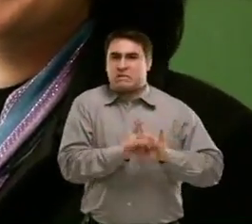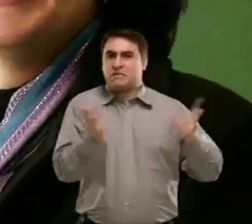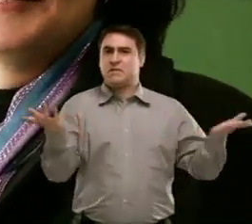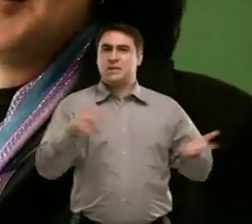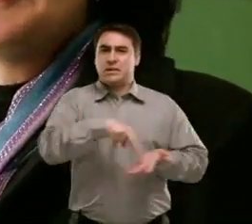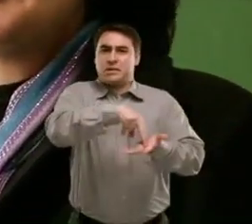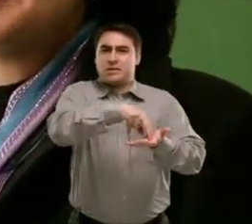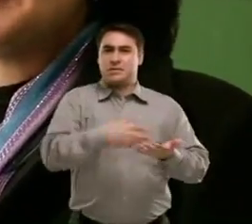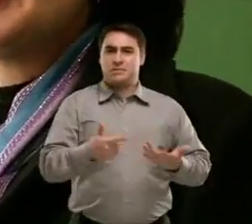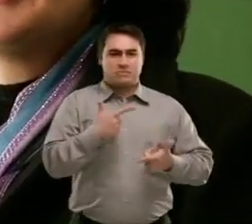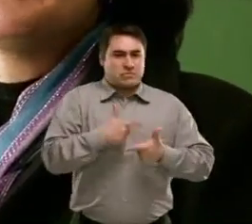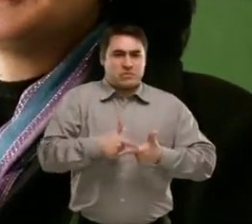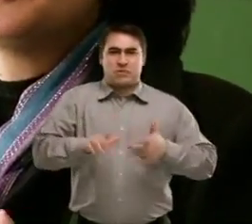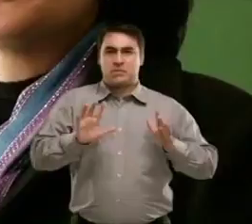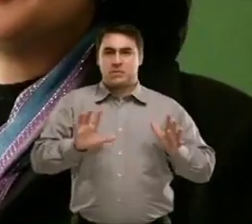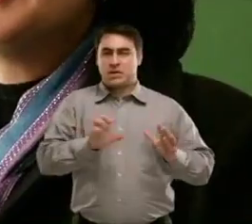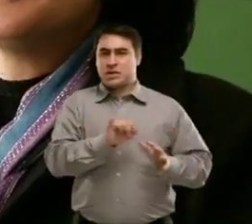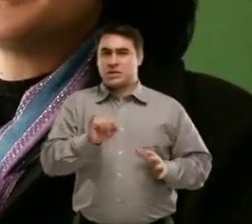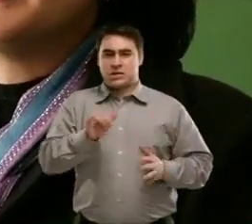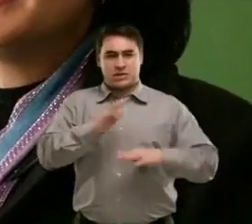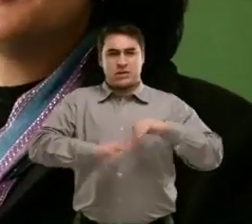I don't have a problem with that, as long as they are producing, learning and communicating.